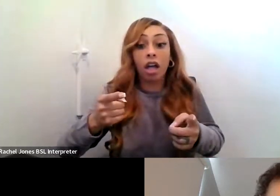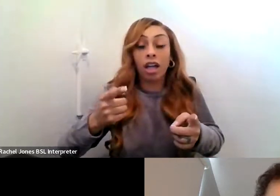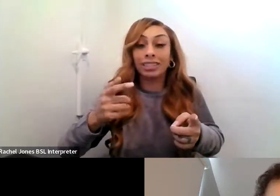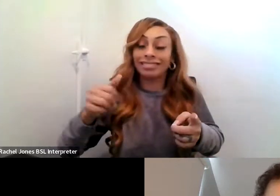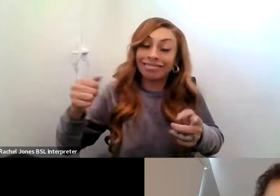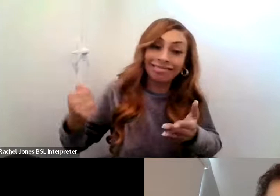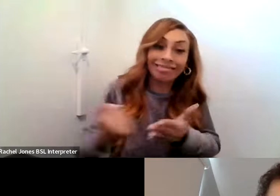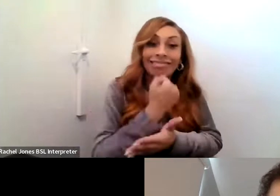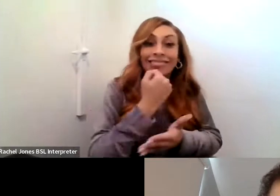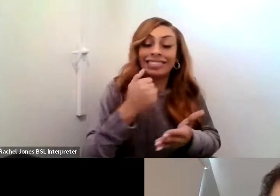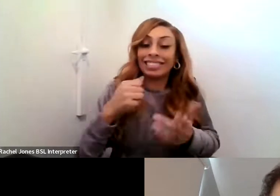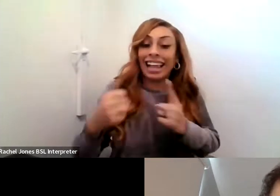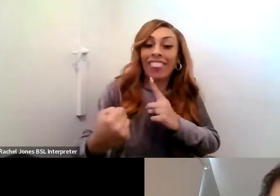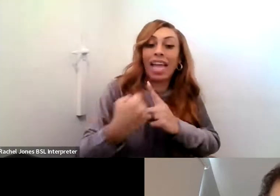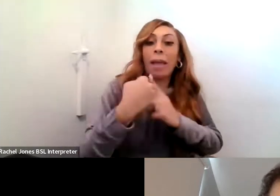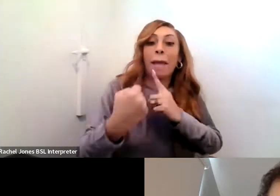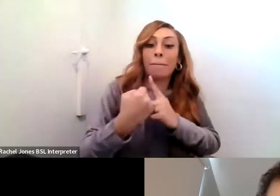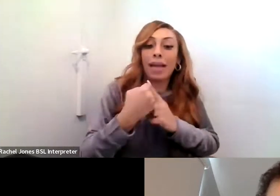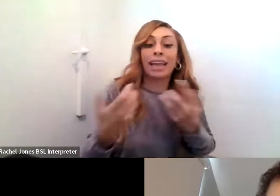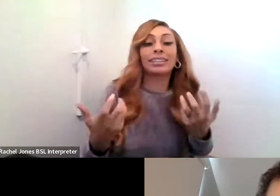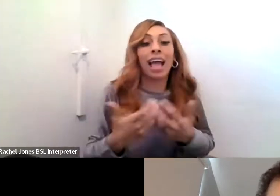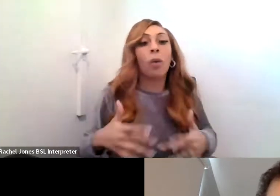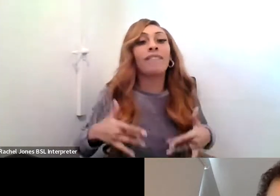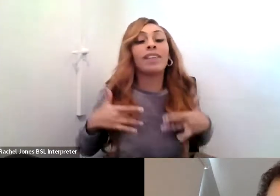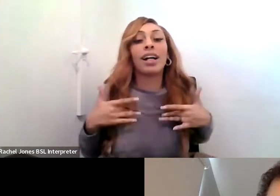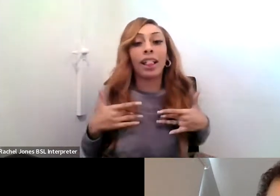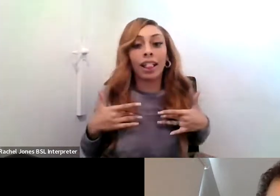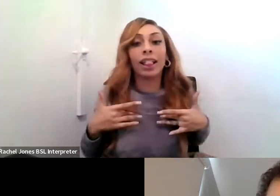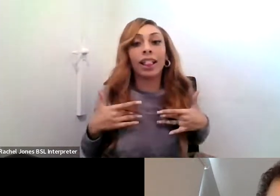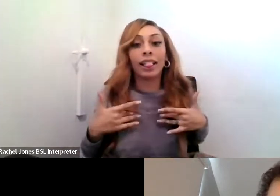and impacted how they felt about it, and this was impacting everyone.